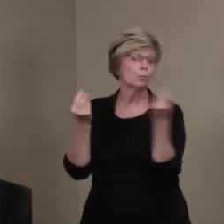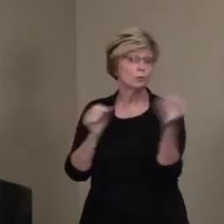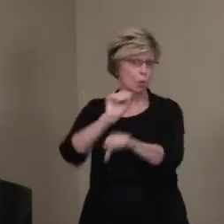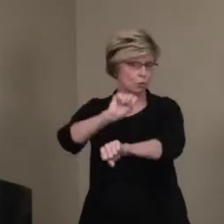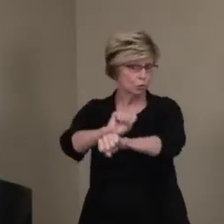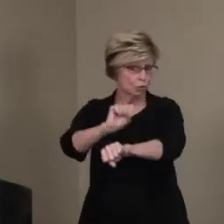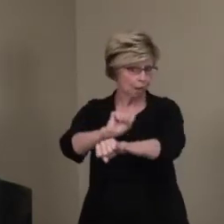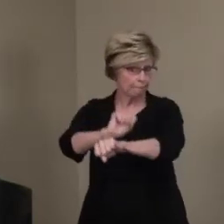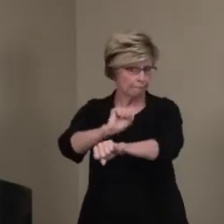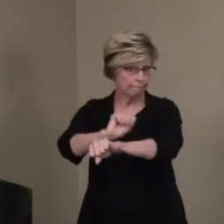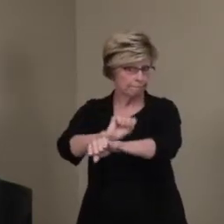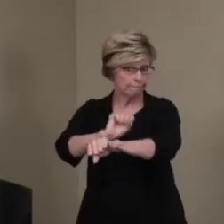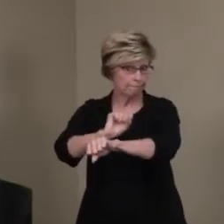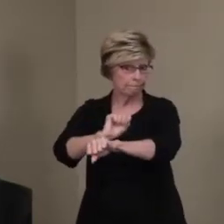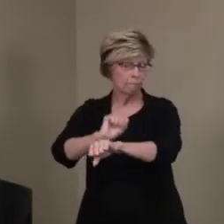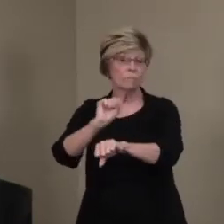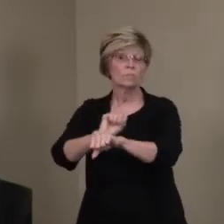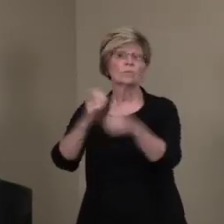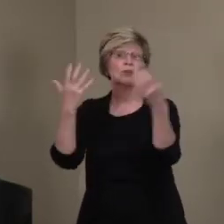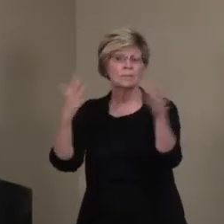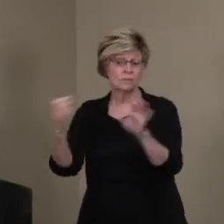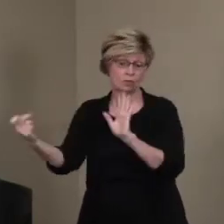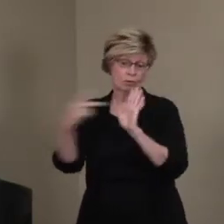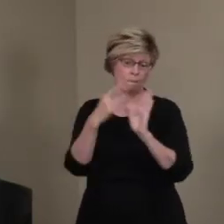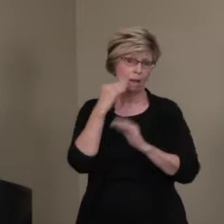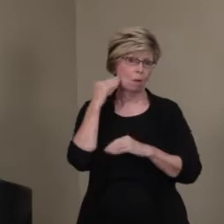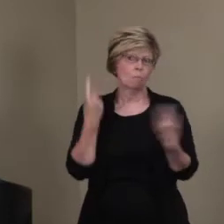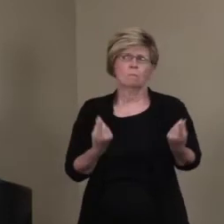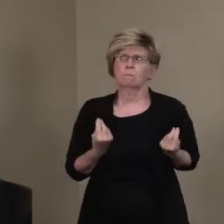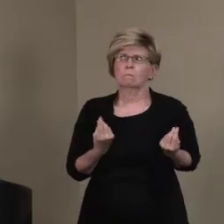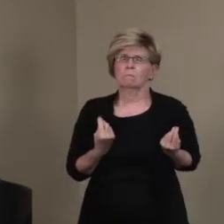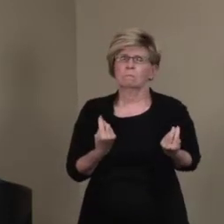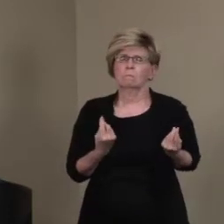in the morning once you get to your job what to do at that job and when you're